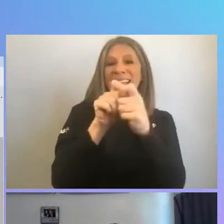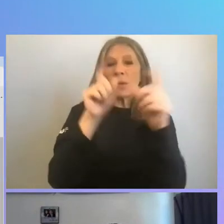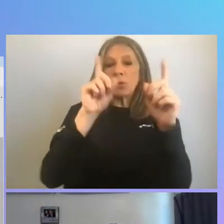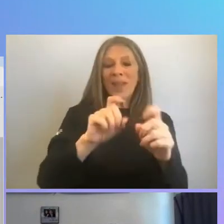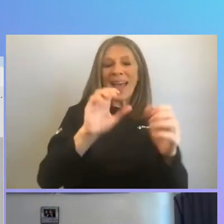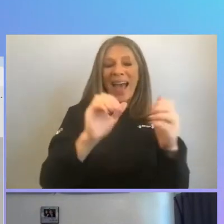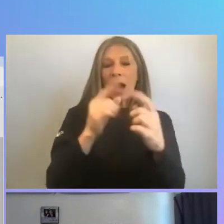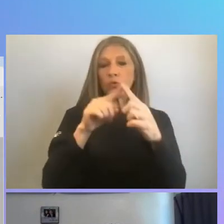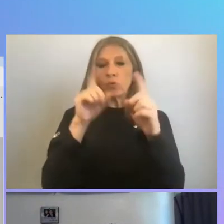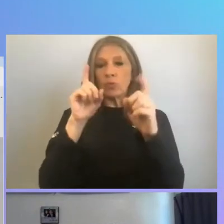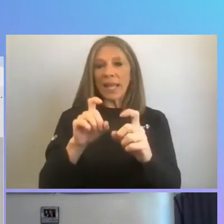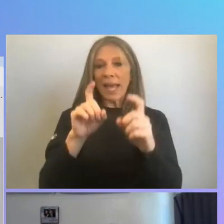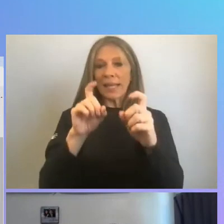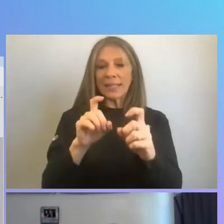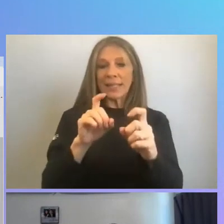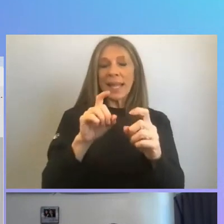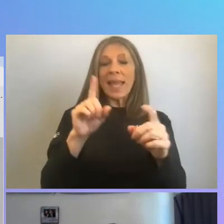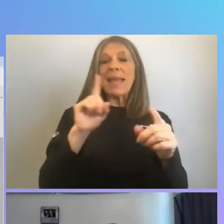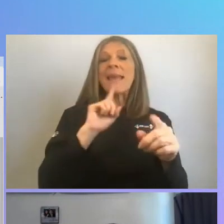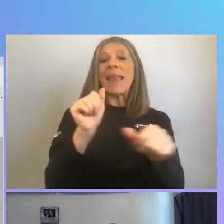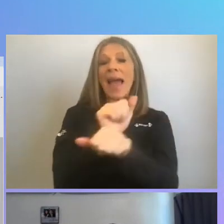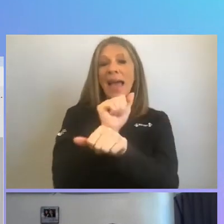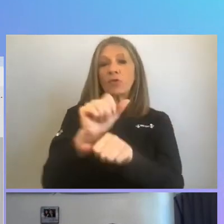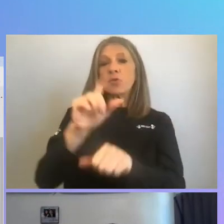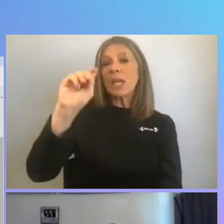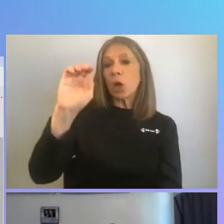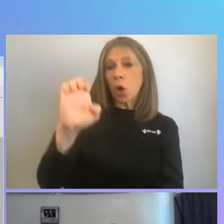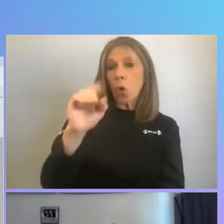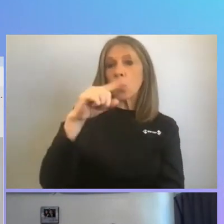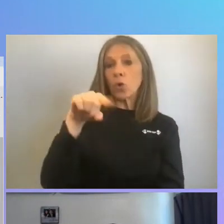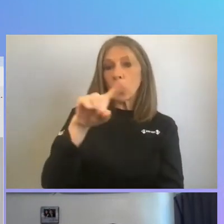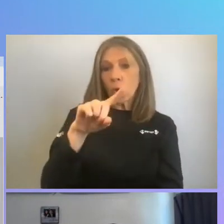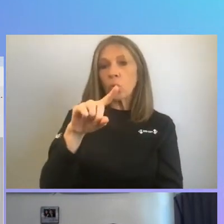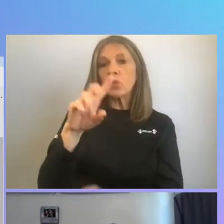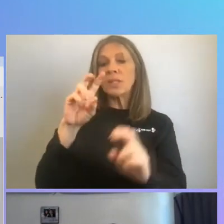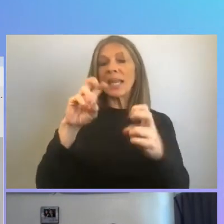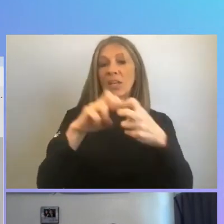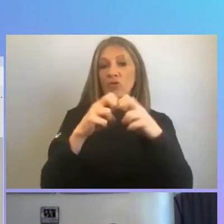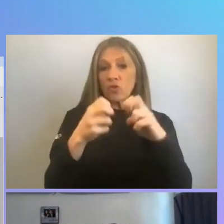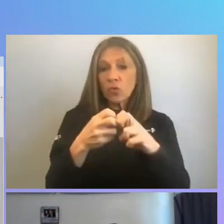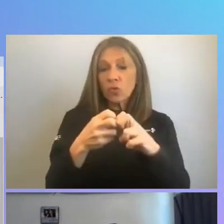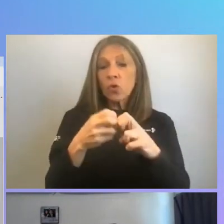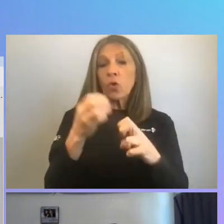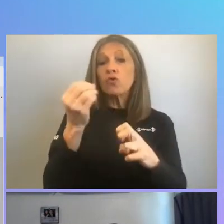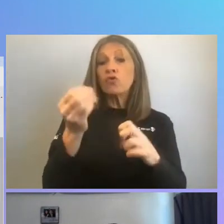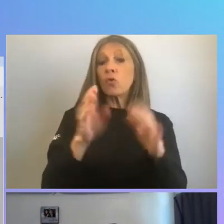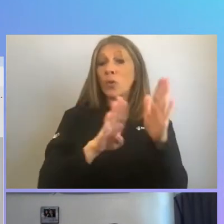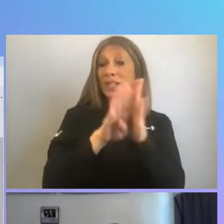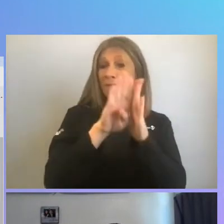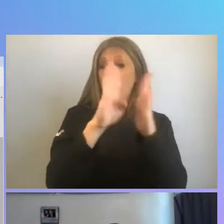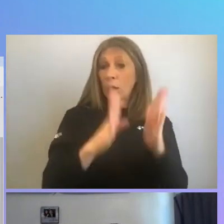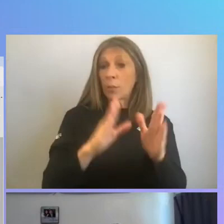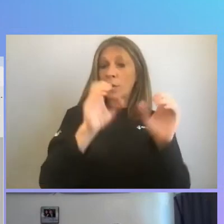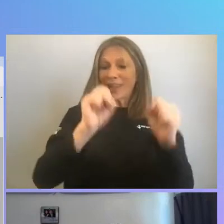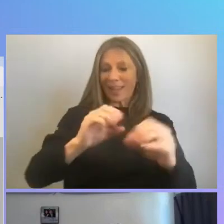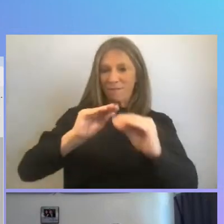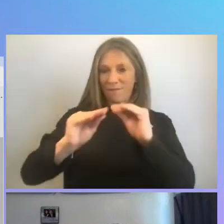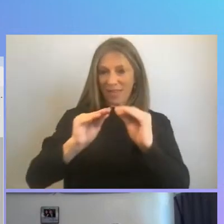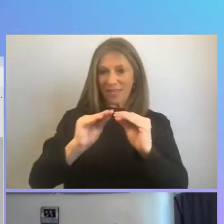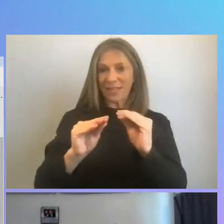test for it, and actually code those issues. Uh, code those issues in so that the developer could actually fix them. And